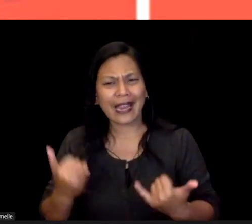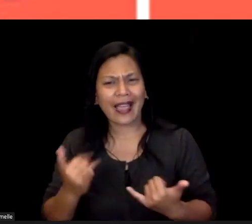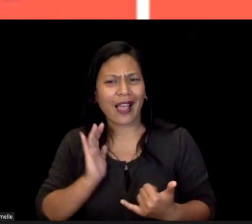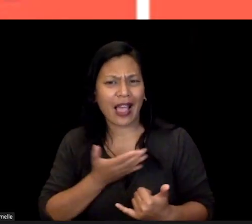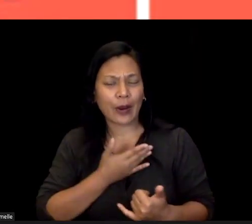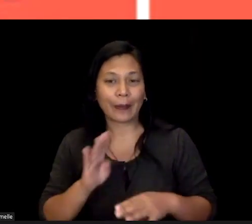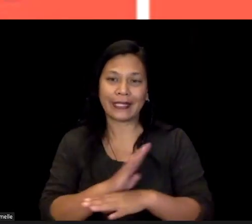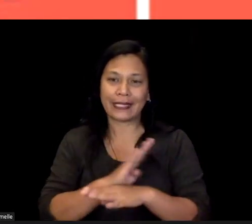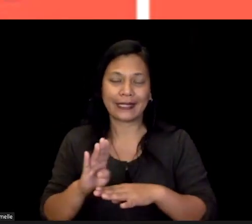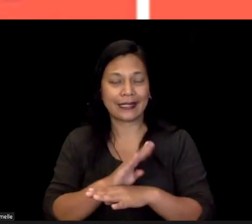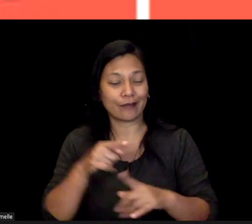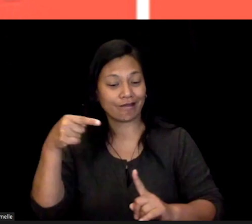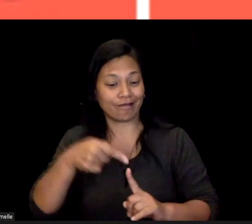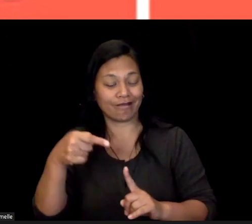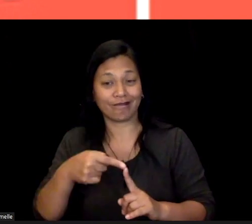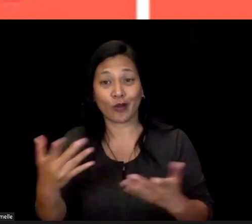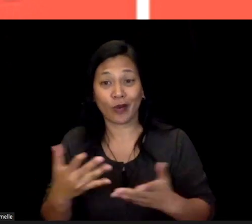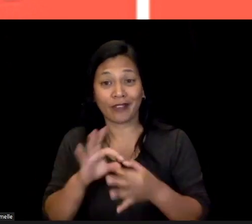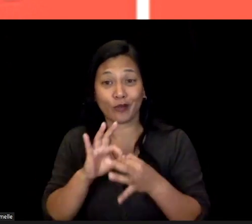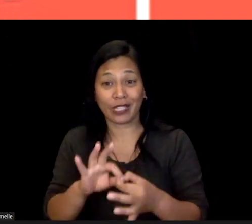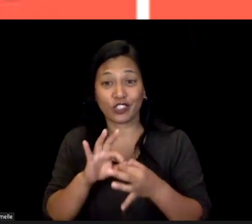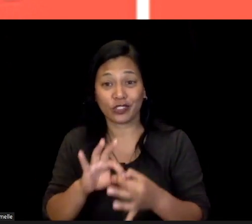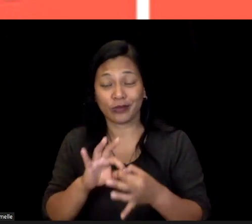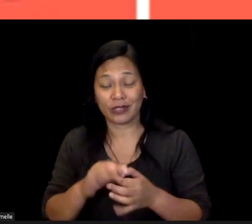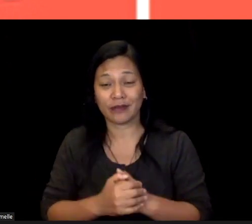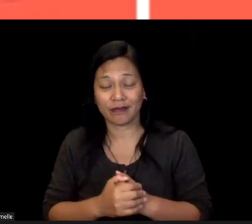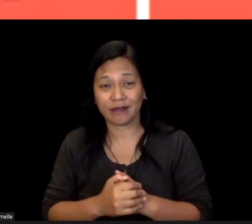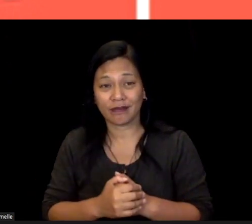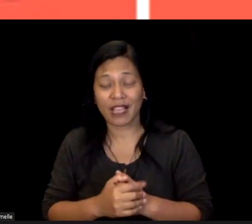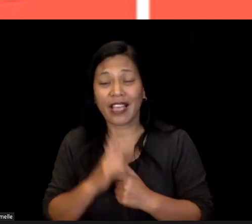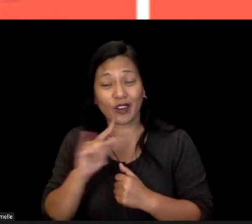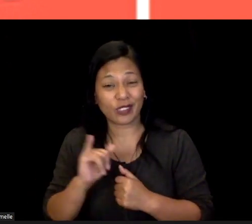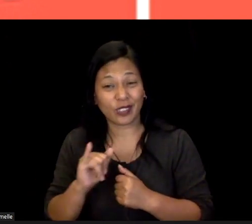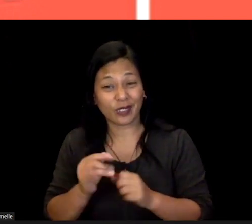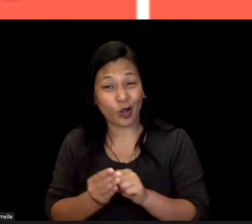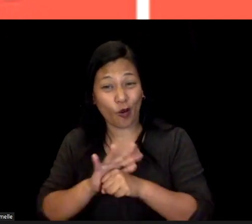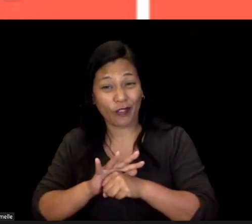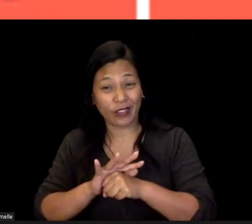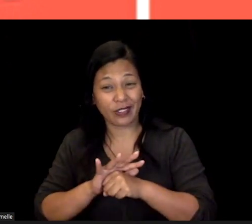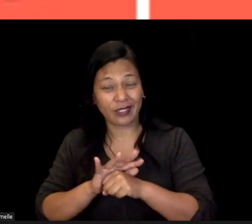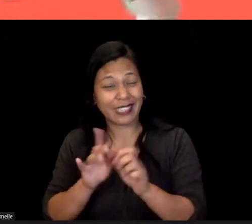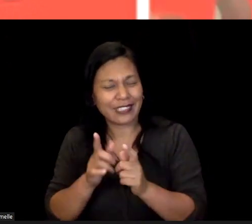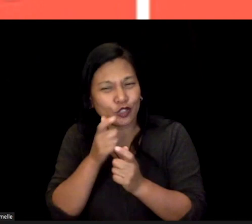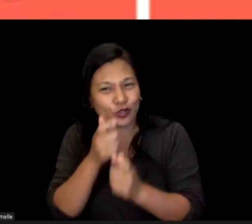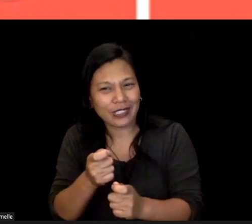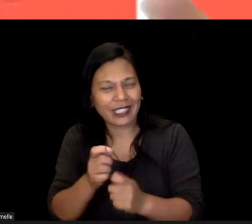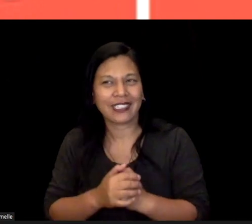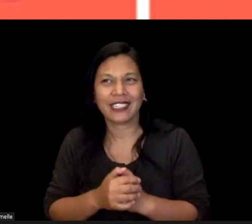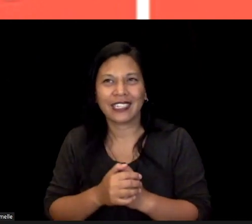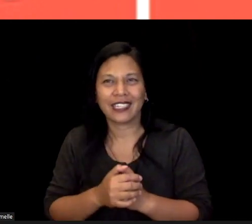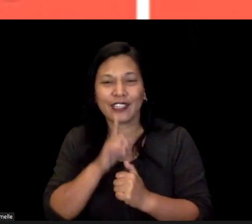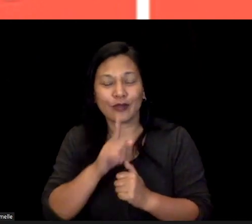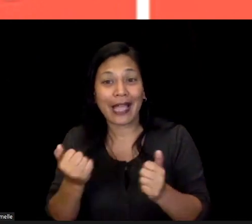And that's been so interesting, I guess, about COVID as well is removing those in-person experiences.